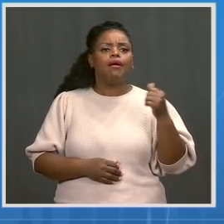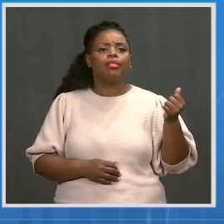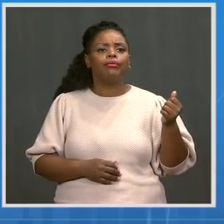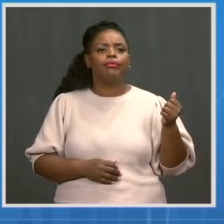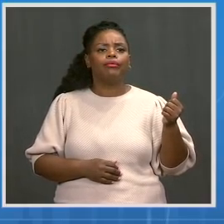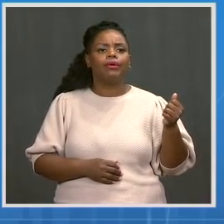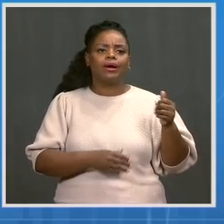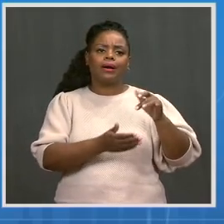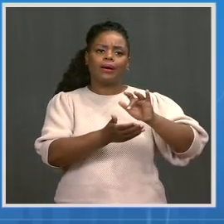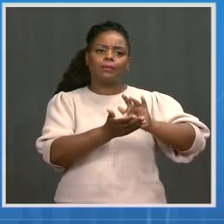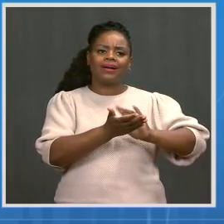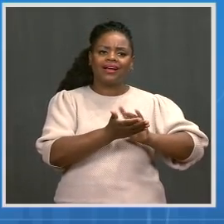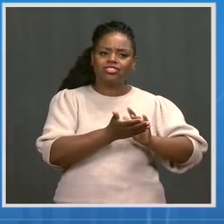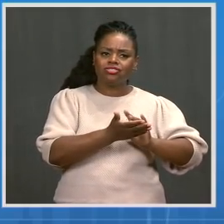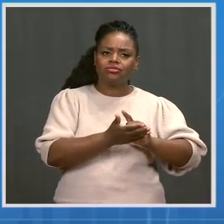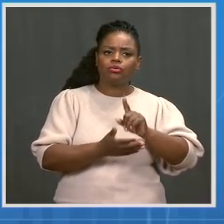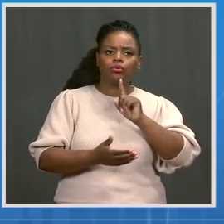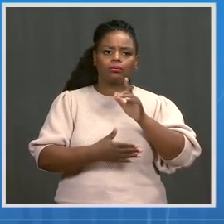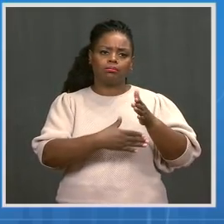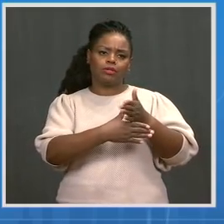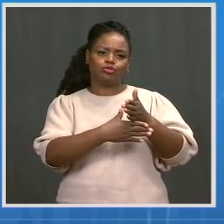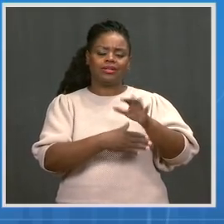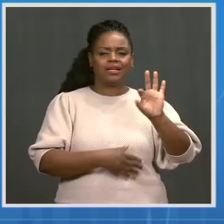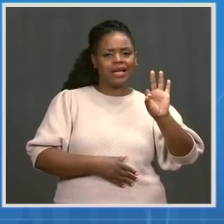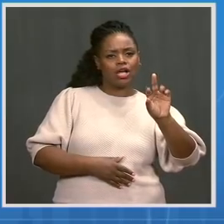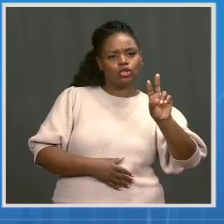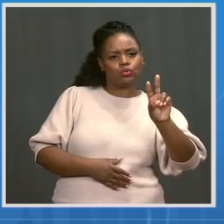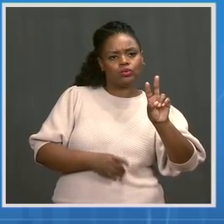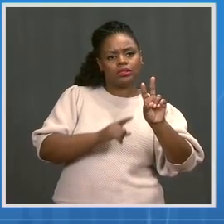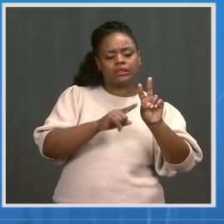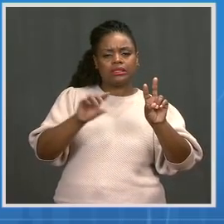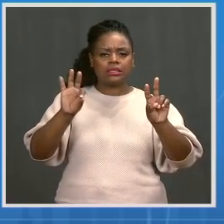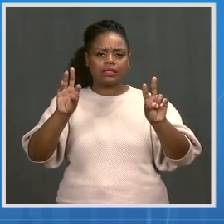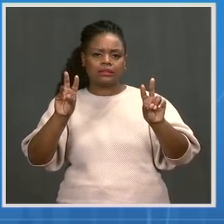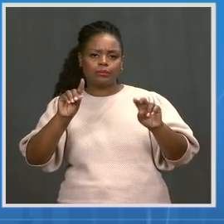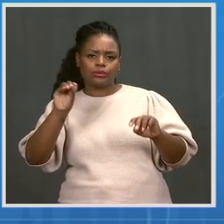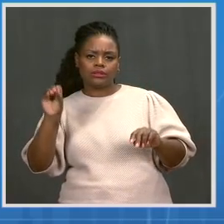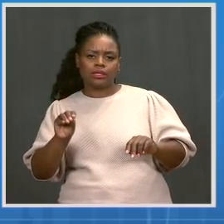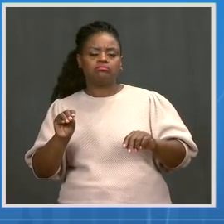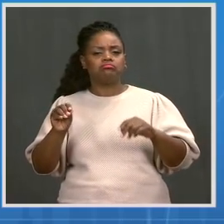are between 92 and 96 percent effective against hospitalizations.